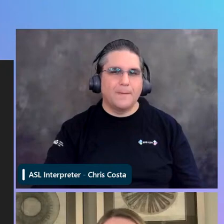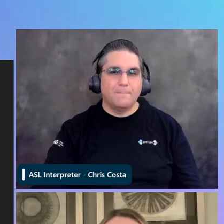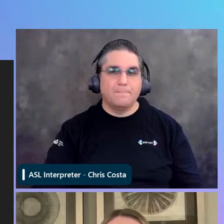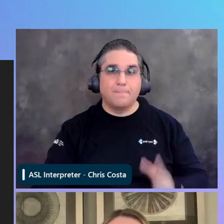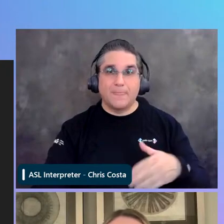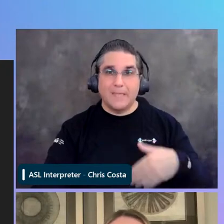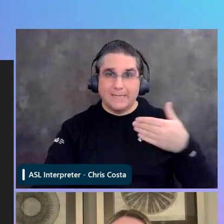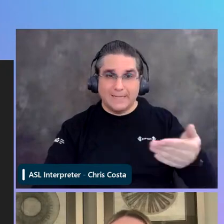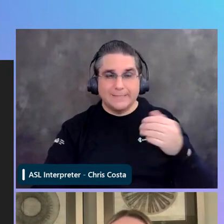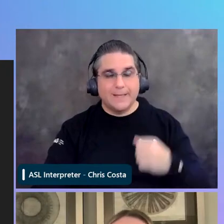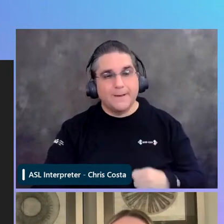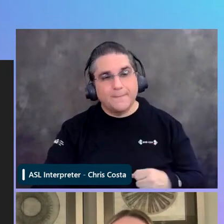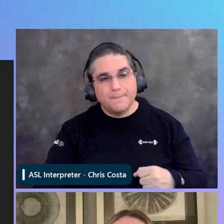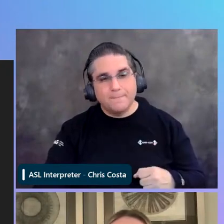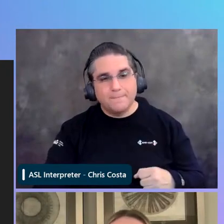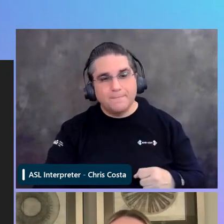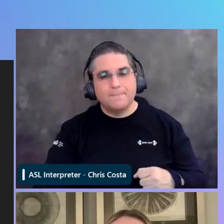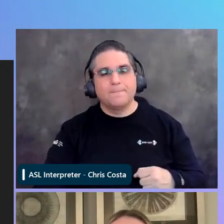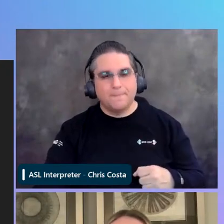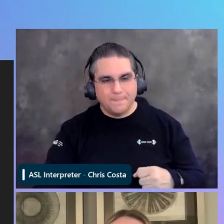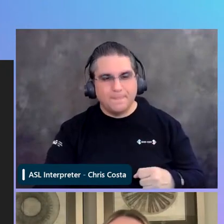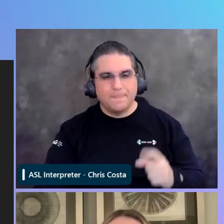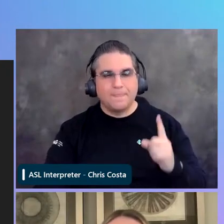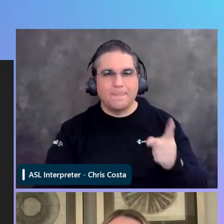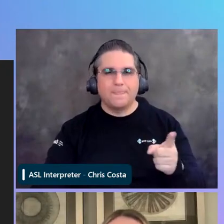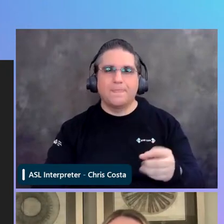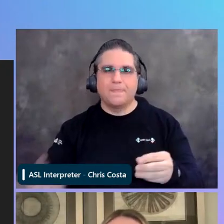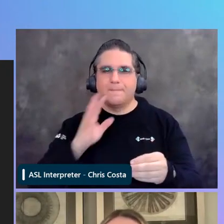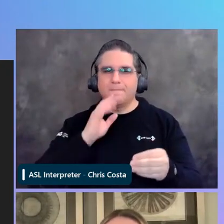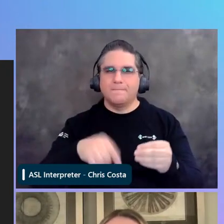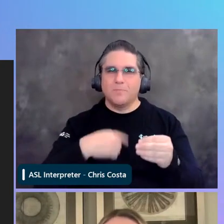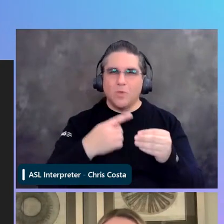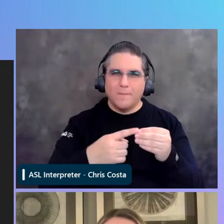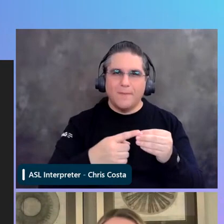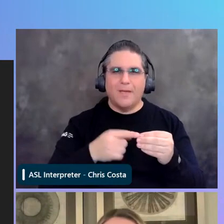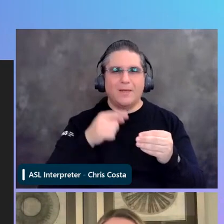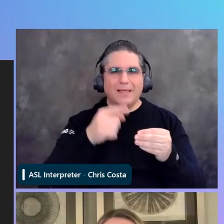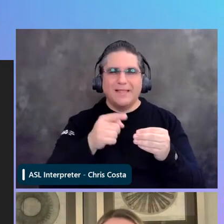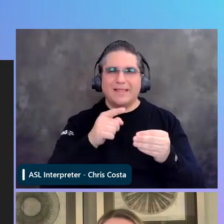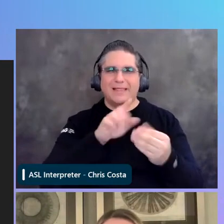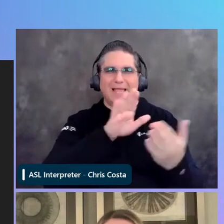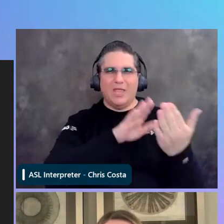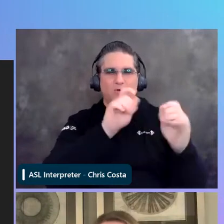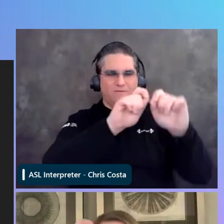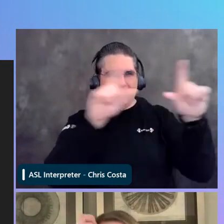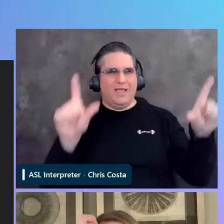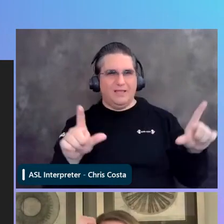next slide and let's talk a little bit about the interface and the accessibility of the GitHub copilot interface. Um,